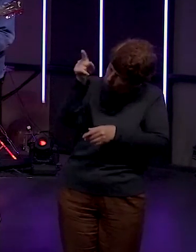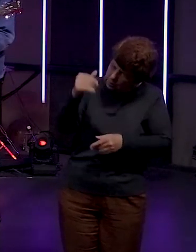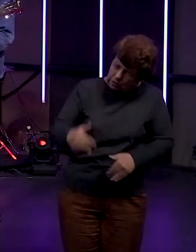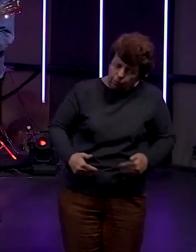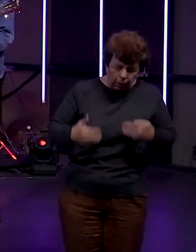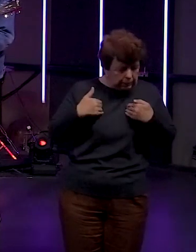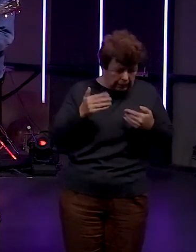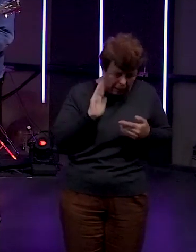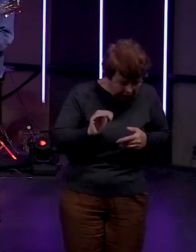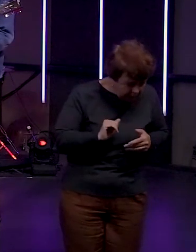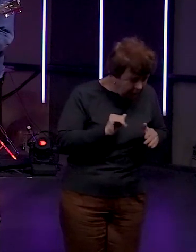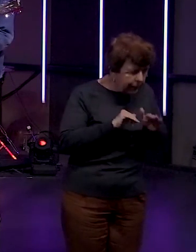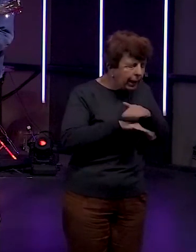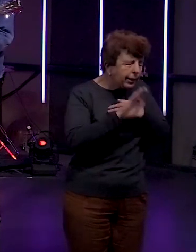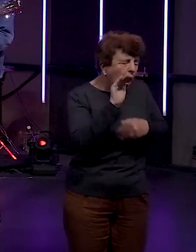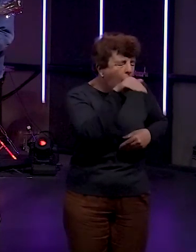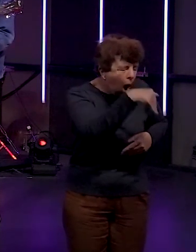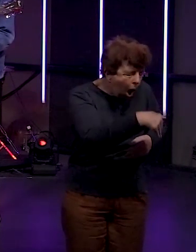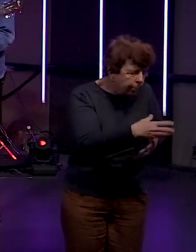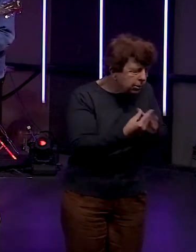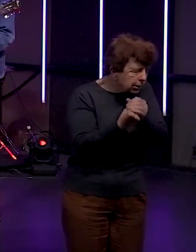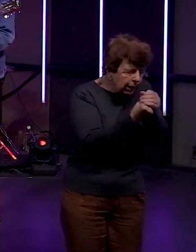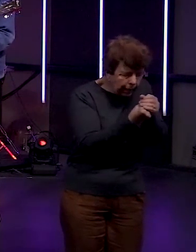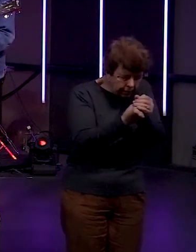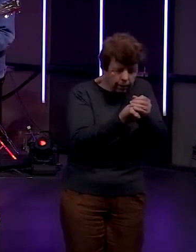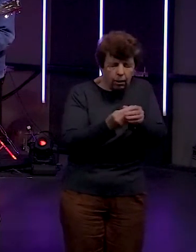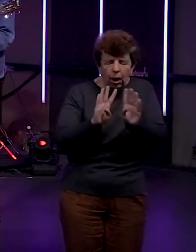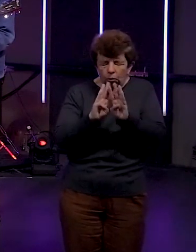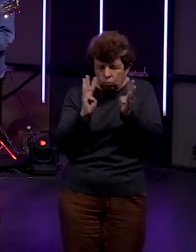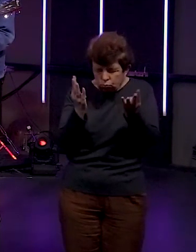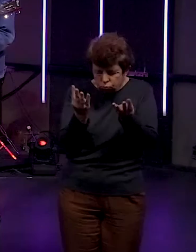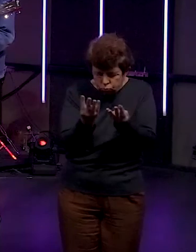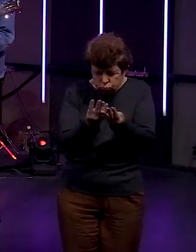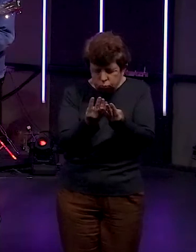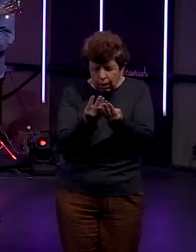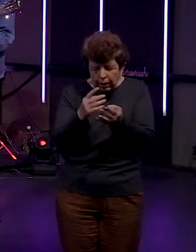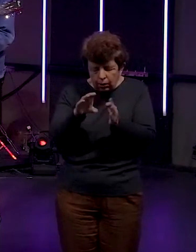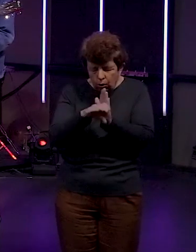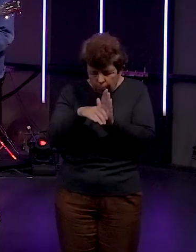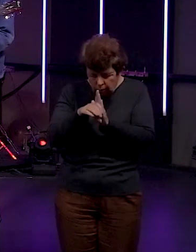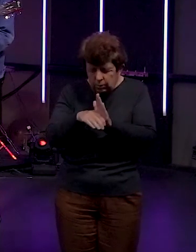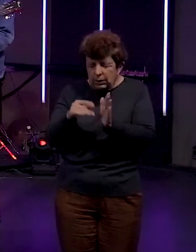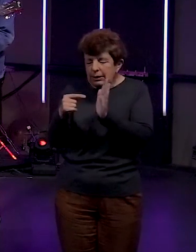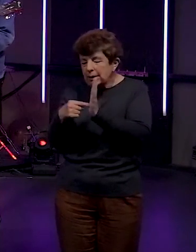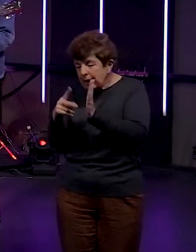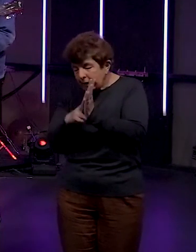in our homes gathered together around our computers or TVs or iPads